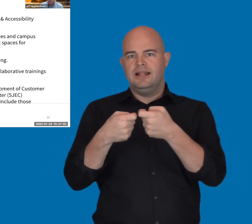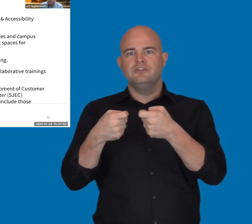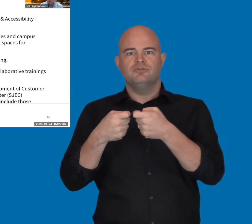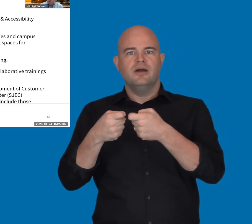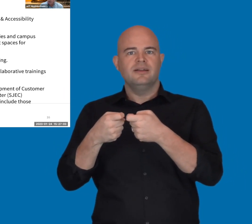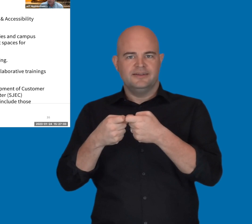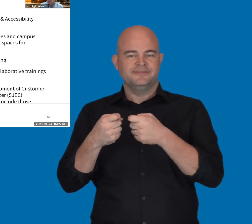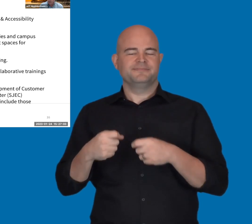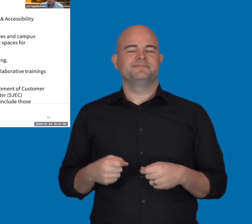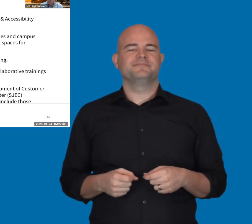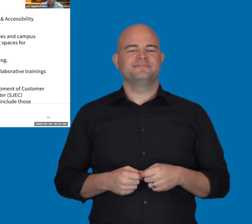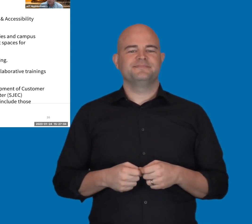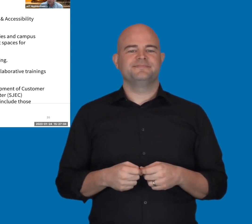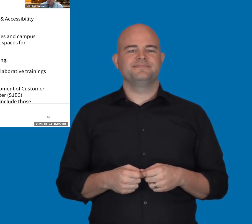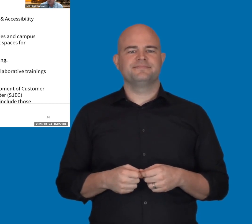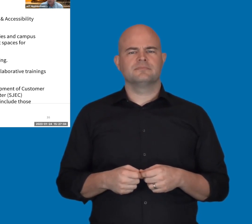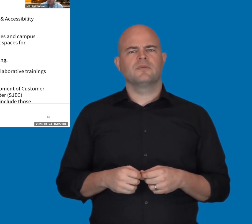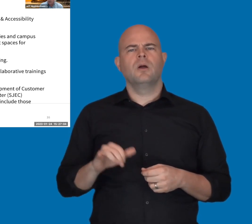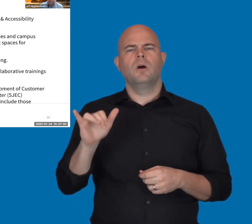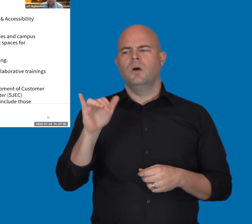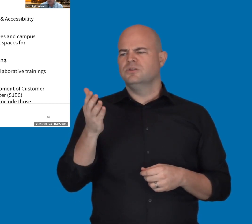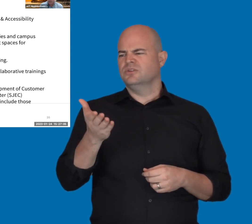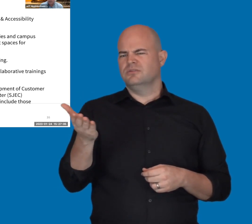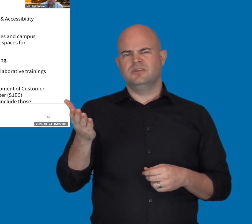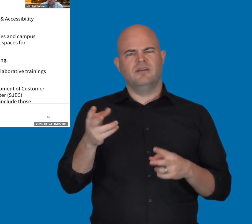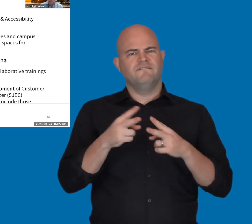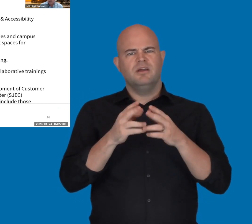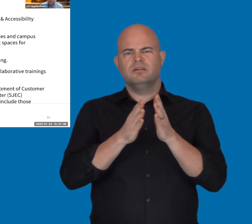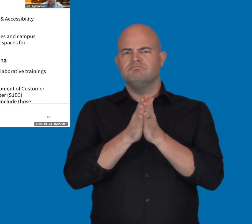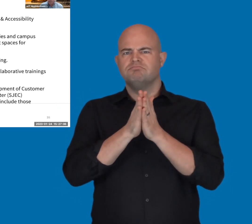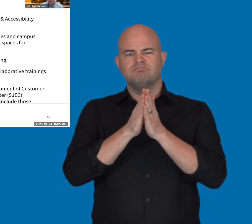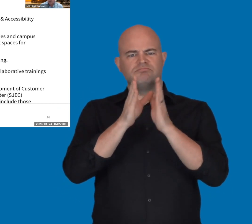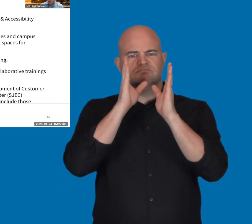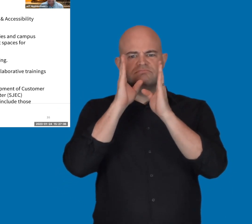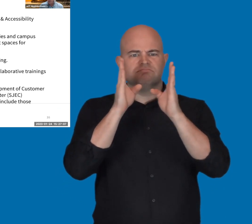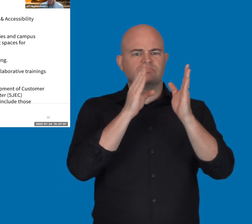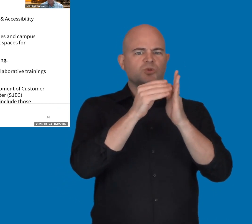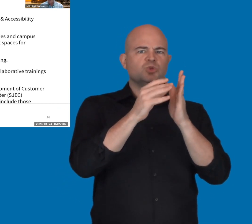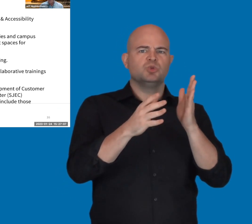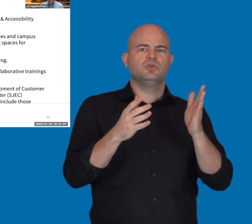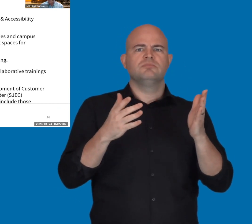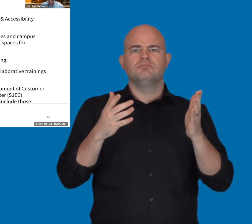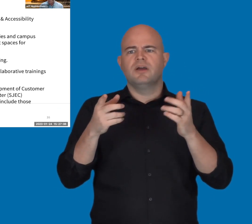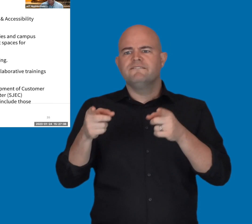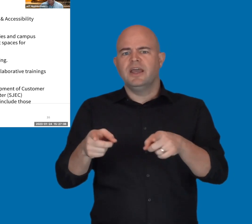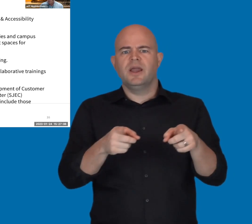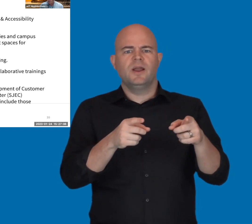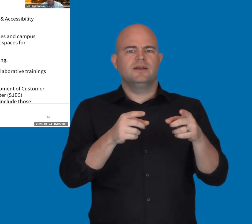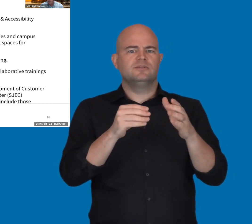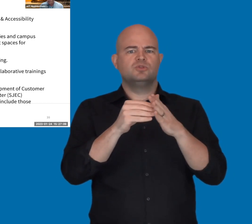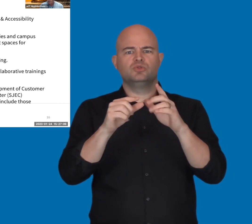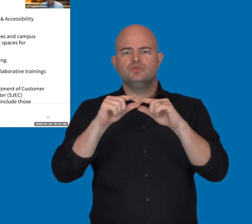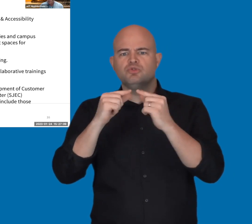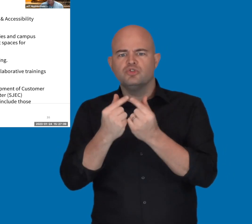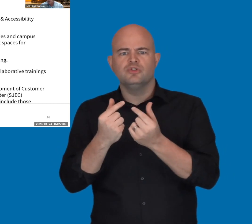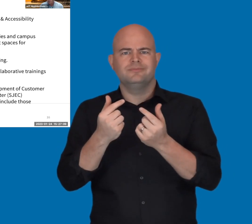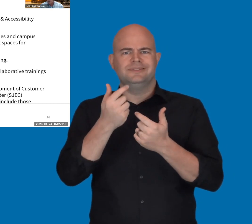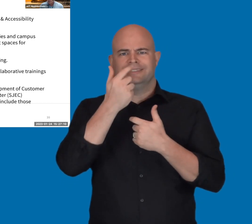This is one example where they work with and invite Aaron to meetings involving digital campus wayfinding.